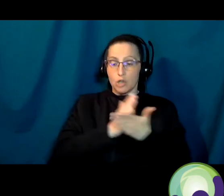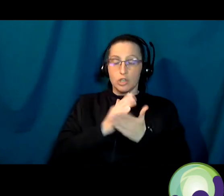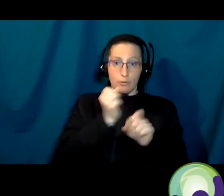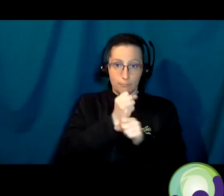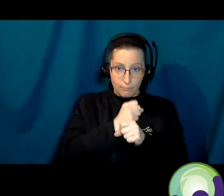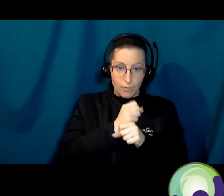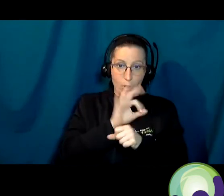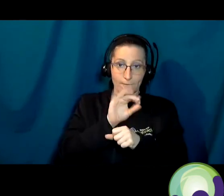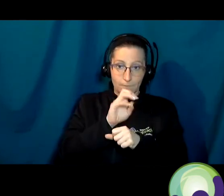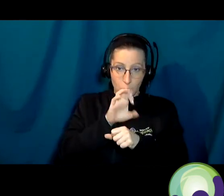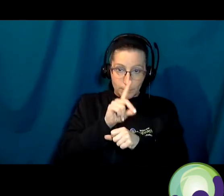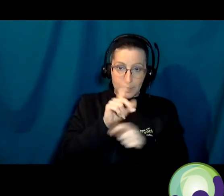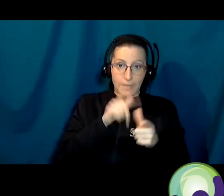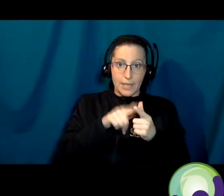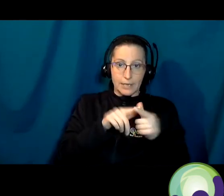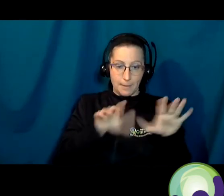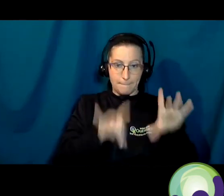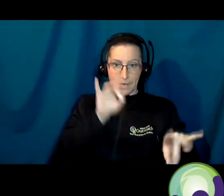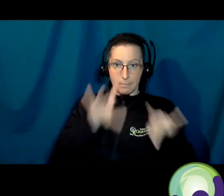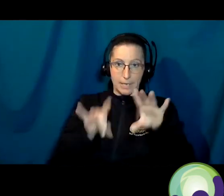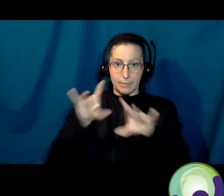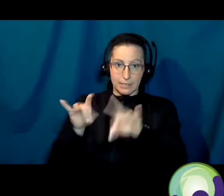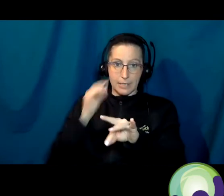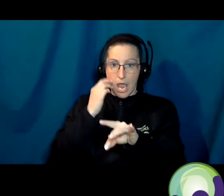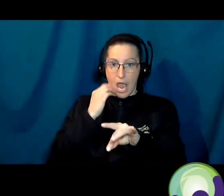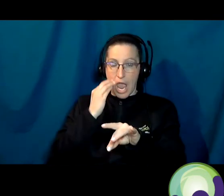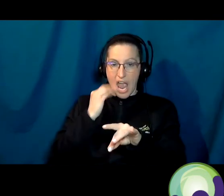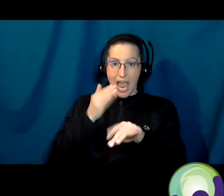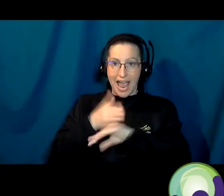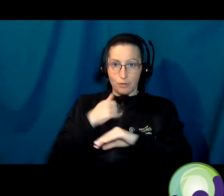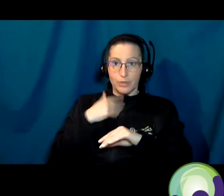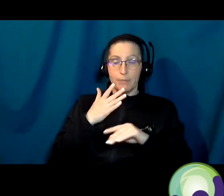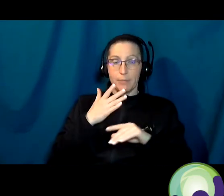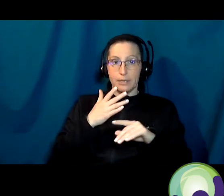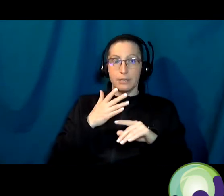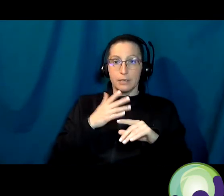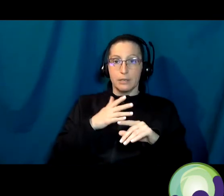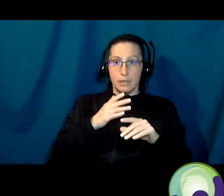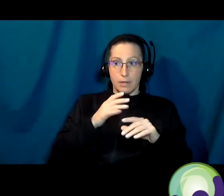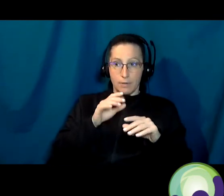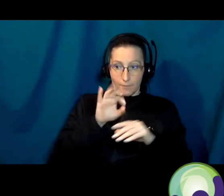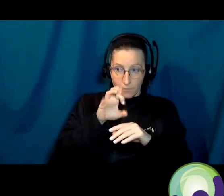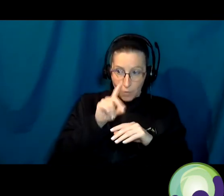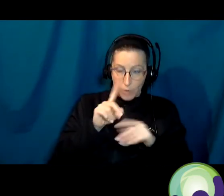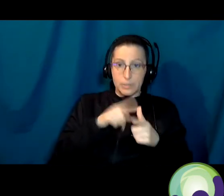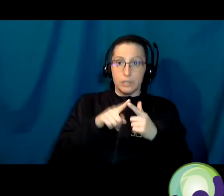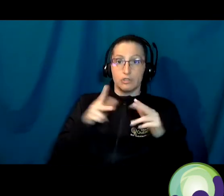out of after they have been formed and trimmed, stacked and then placed into a box